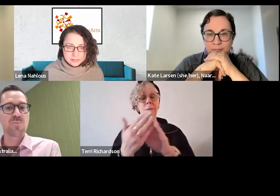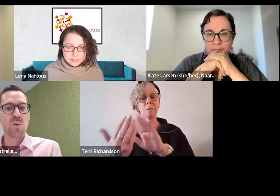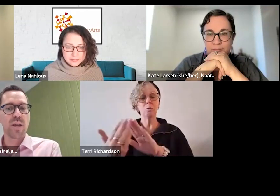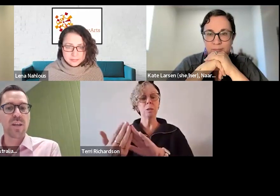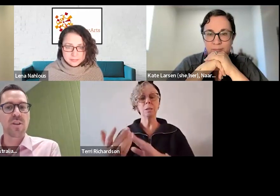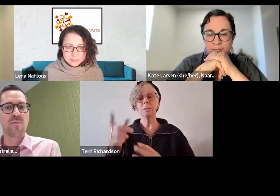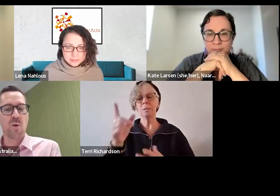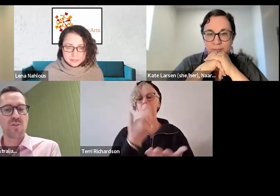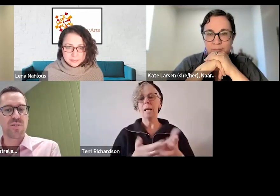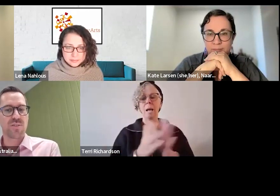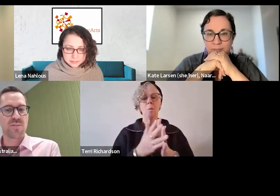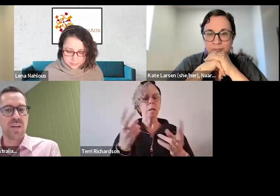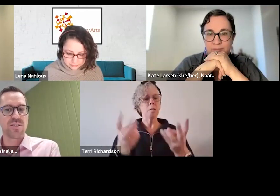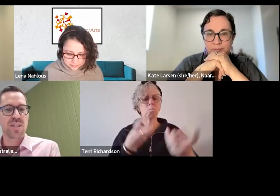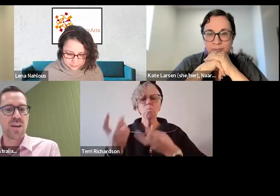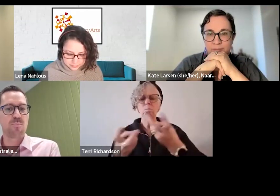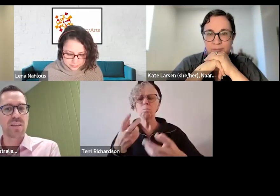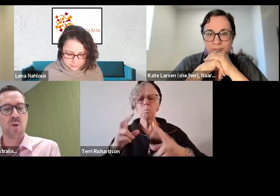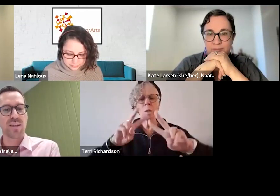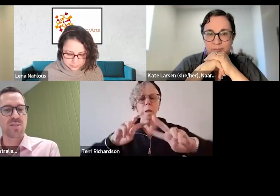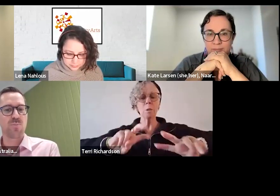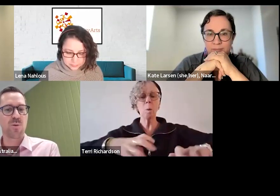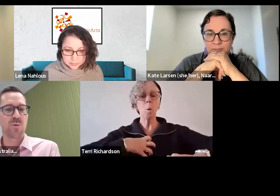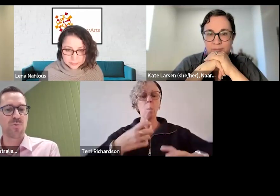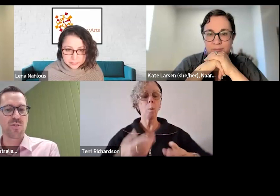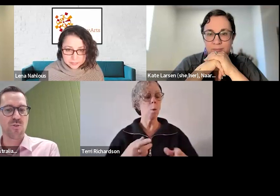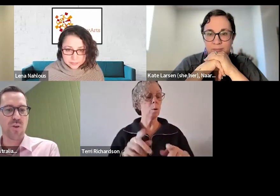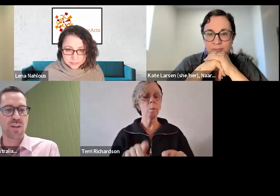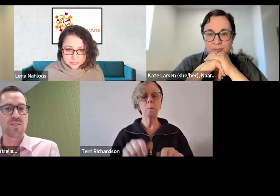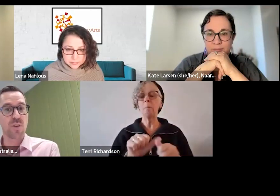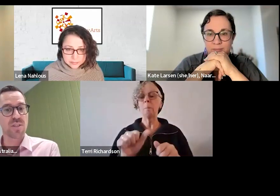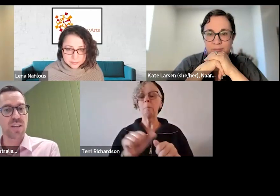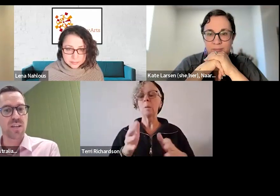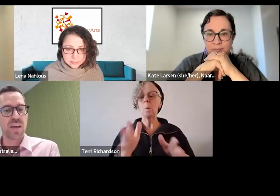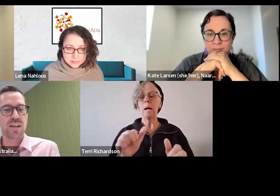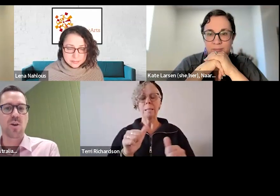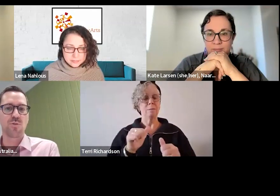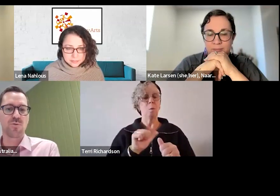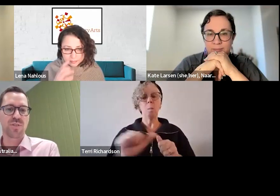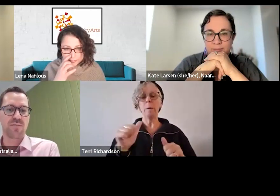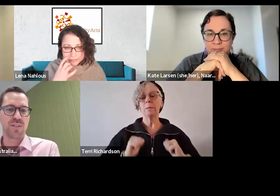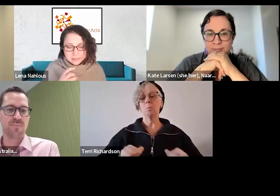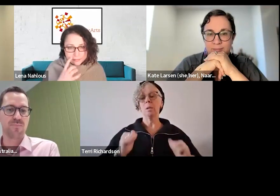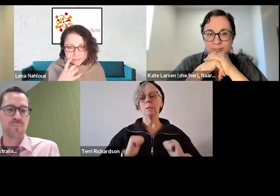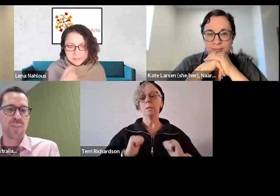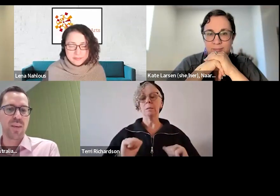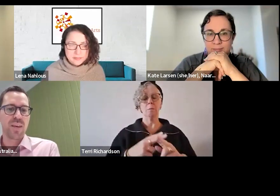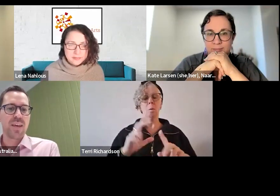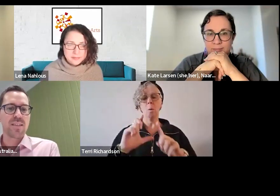explore innovative approaches and share best practice models for ensuring diversity and cultural safety.